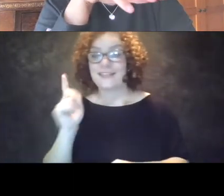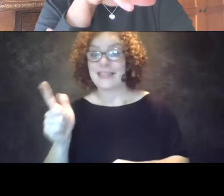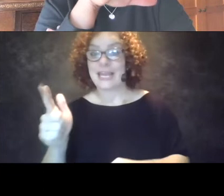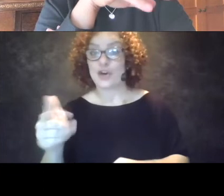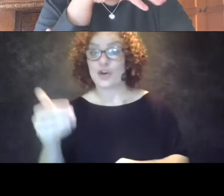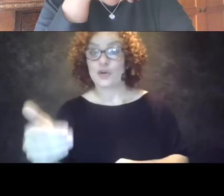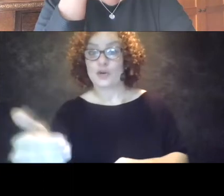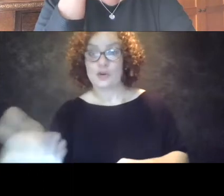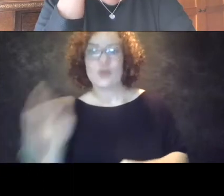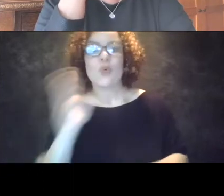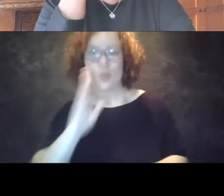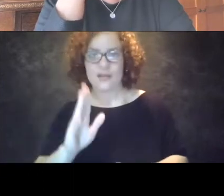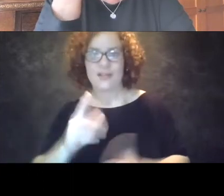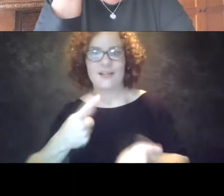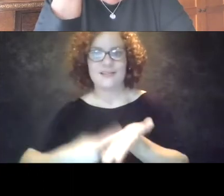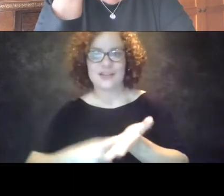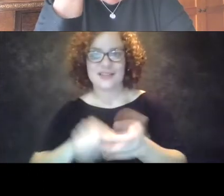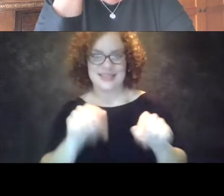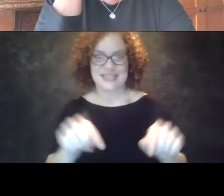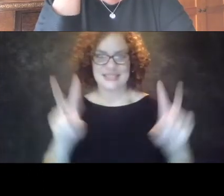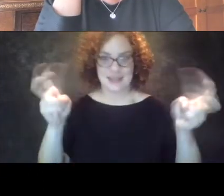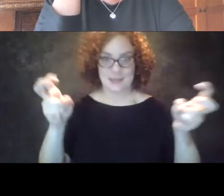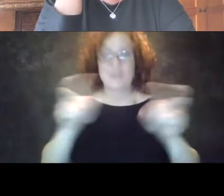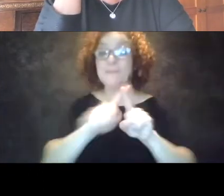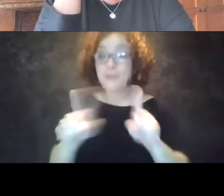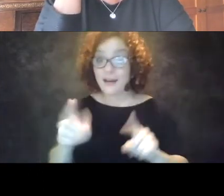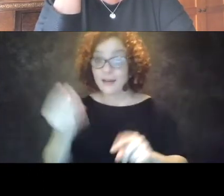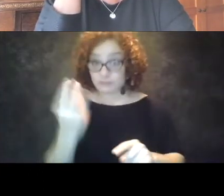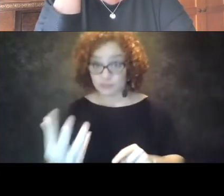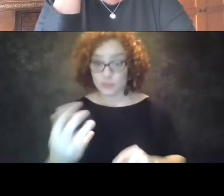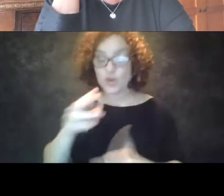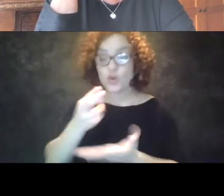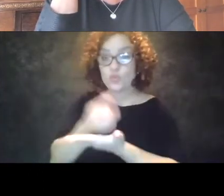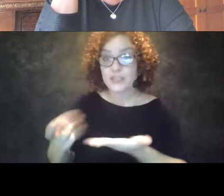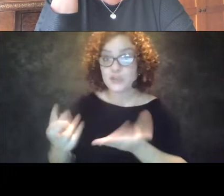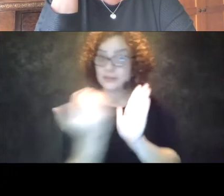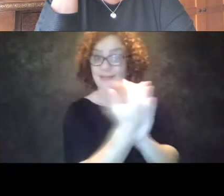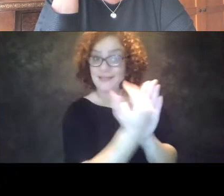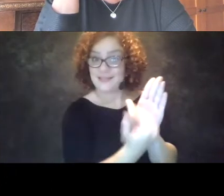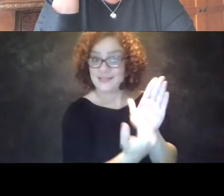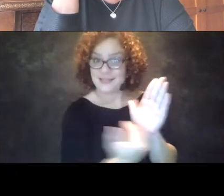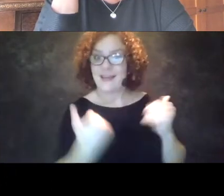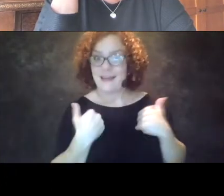we'll address some of this. But also on the resource list. There's a learning module about